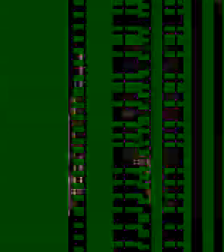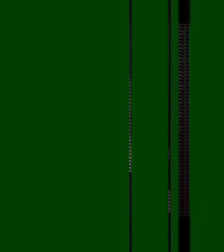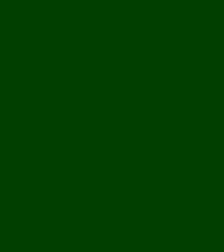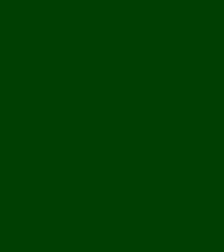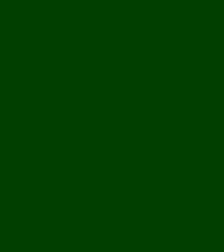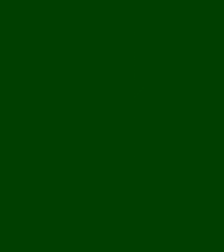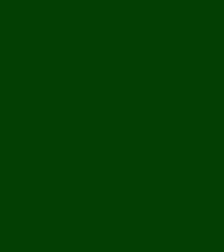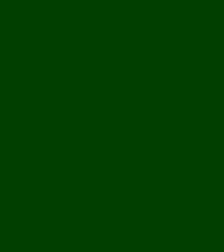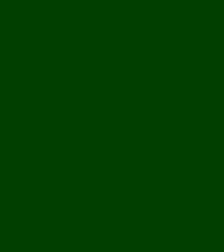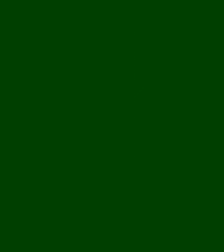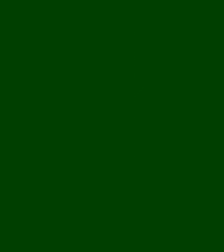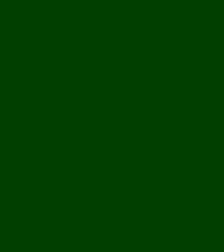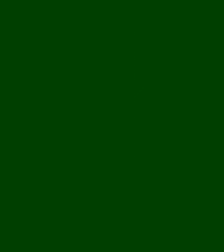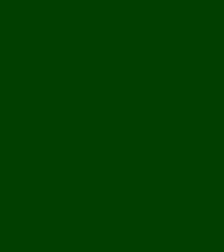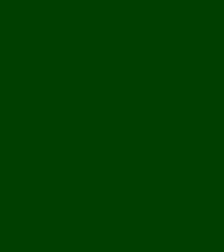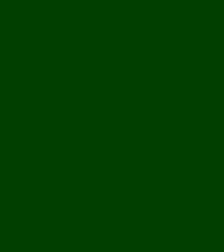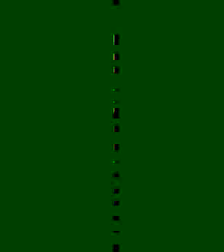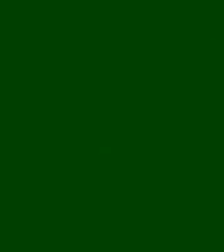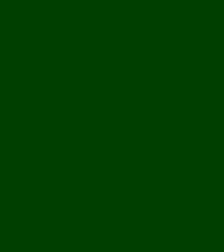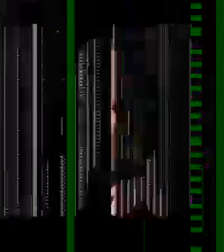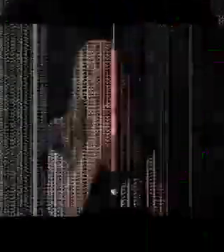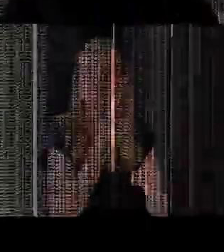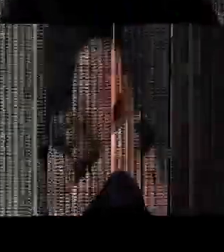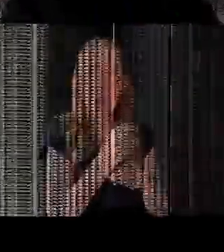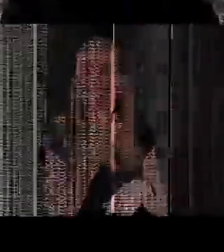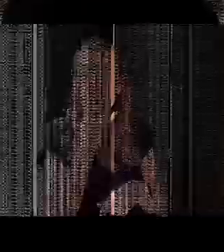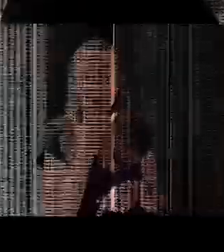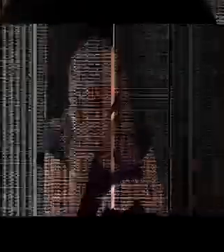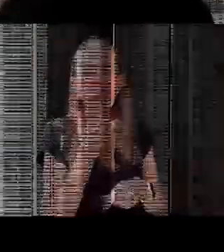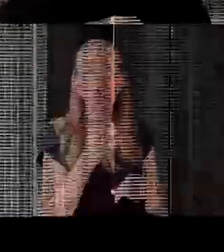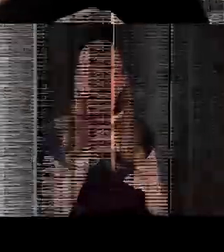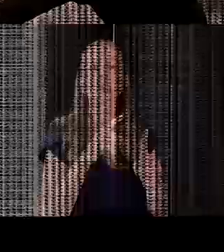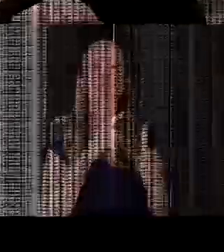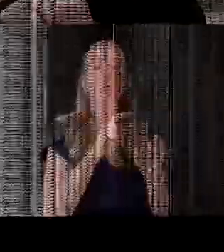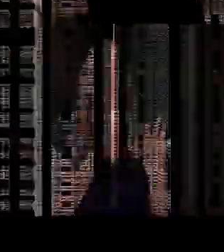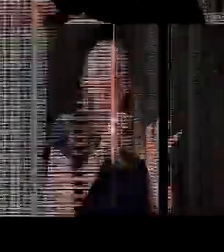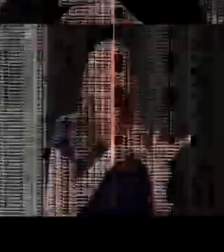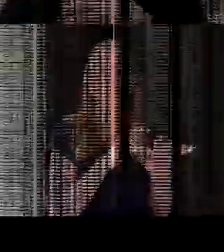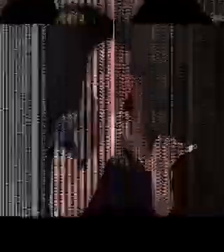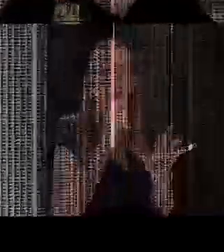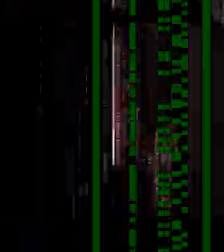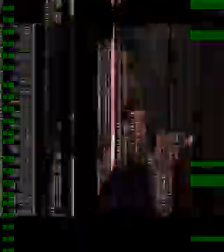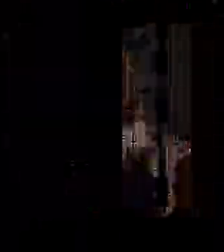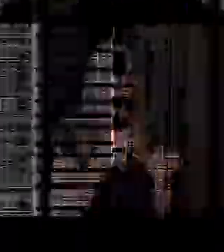I don't know if I have the right password. And when I type in a password on my phone,